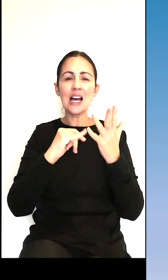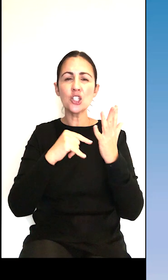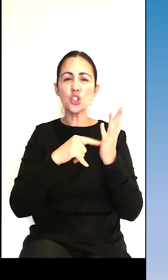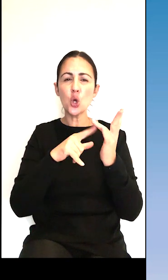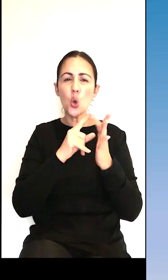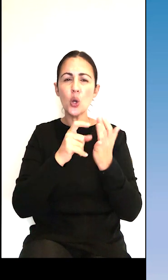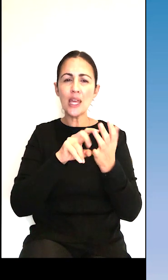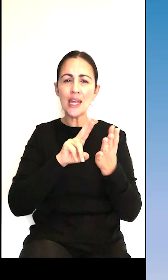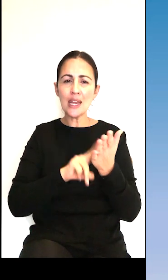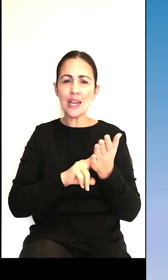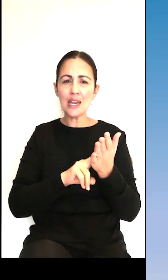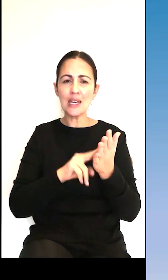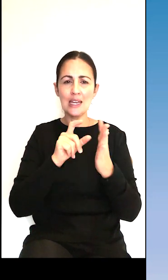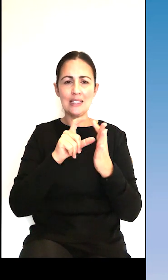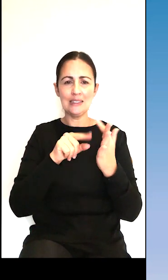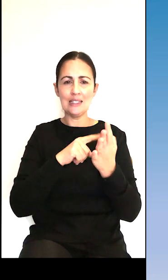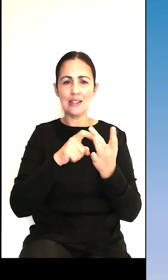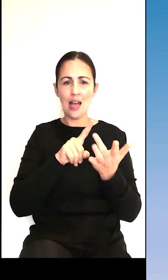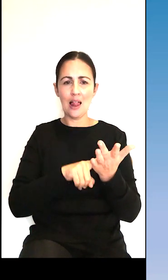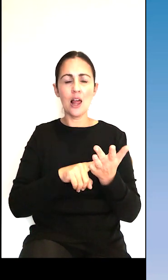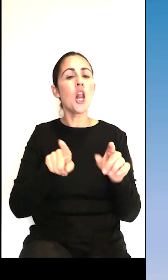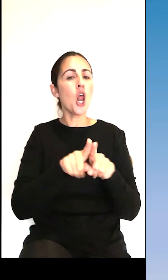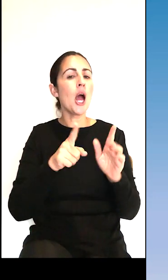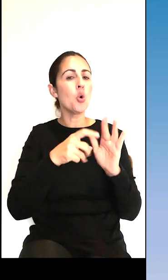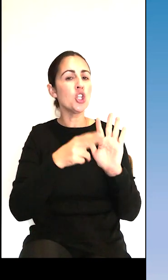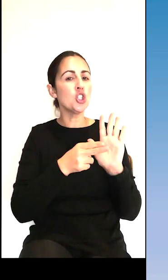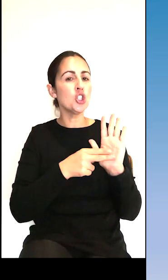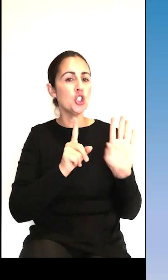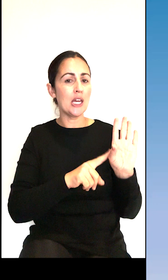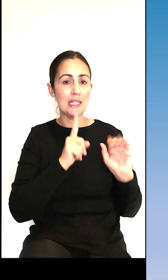but the custodian details is what Jenny had mentioned as well about making sure